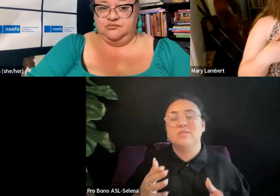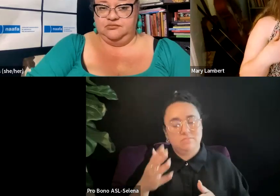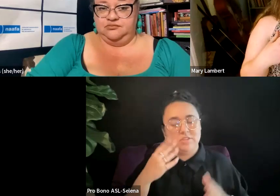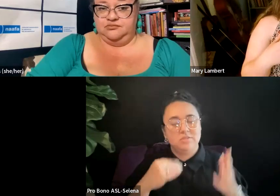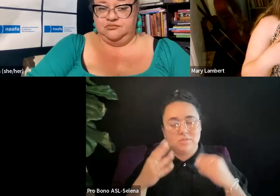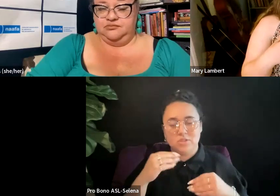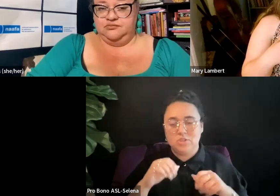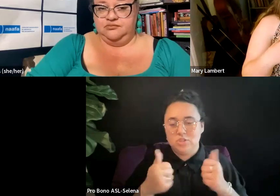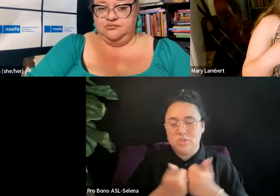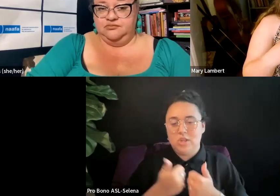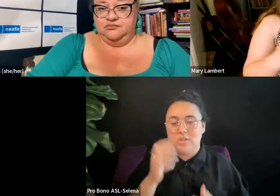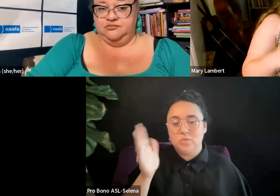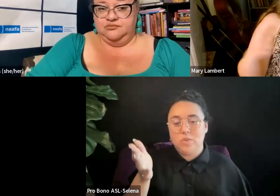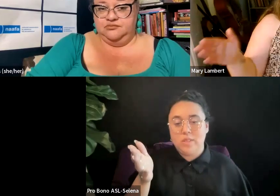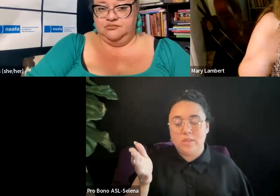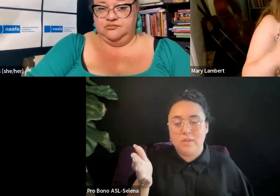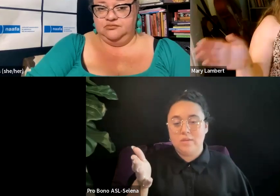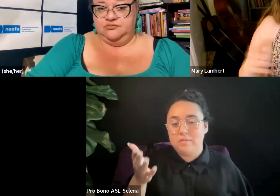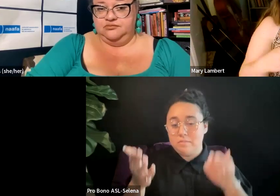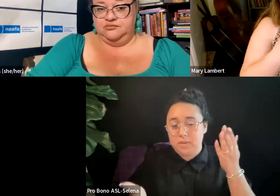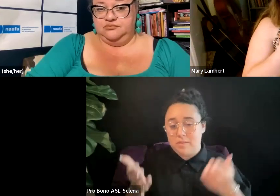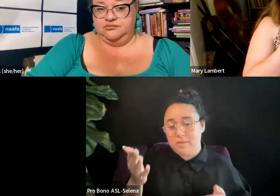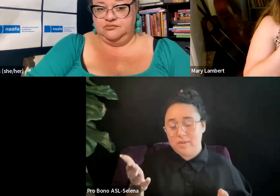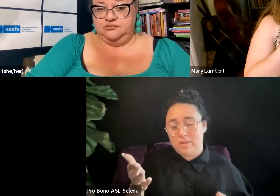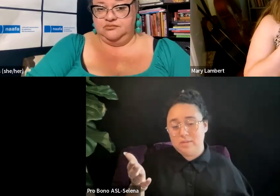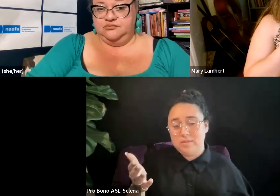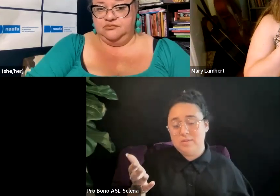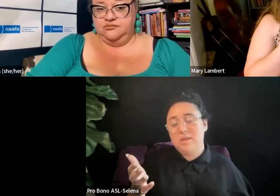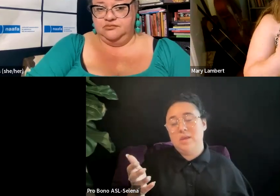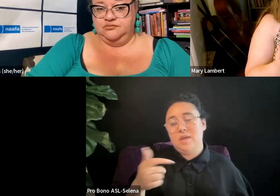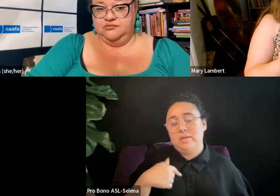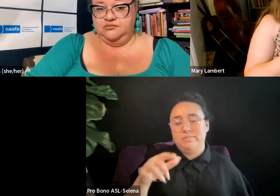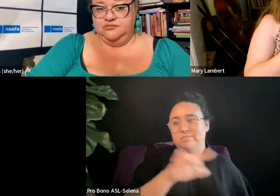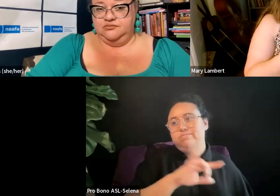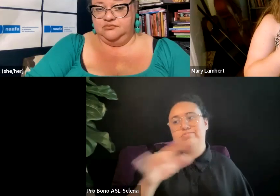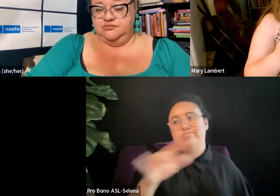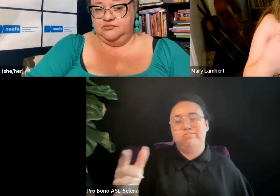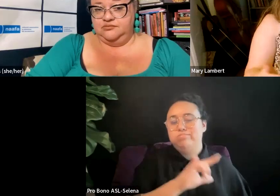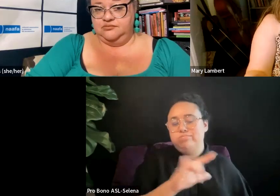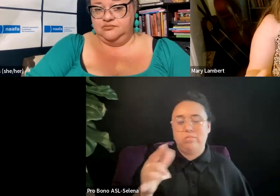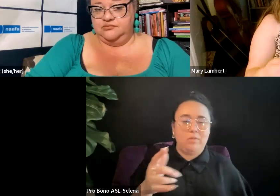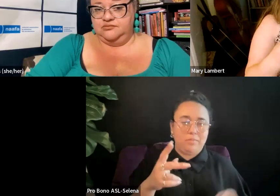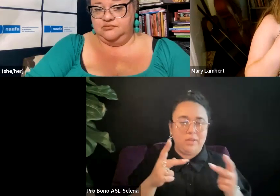and I maybe it's going back and forth between places, but I just had a lot of challenges in the industry